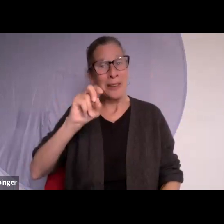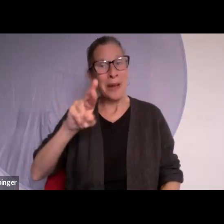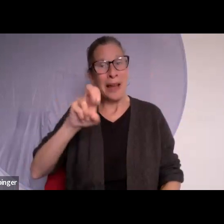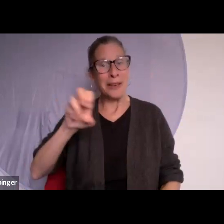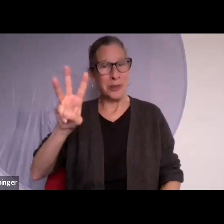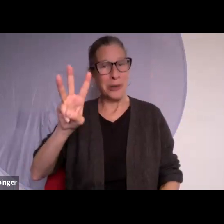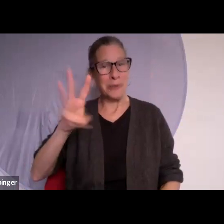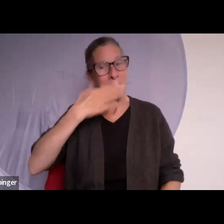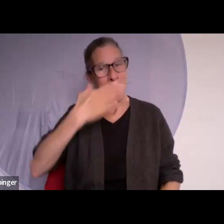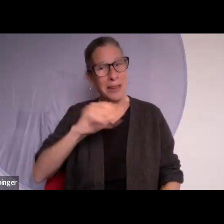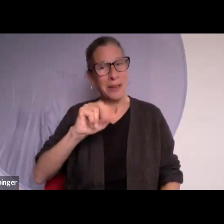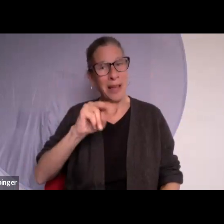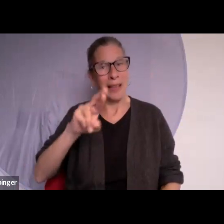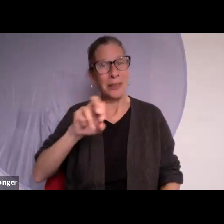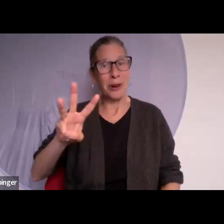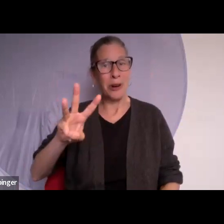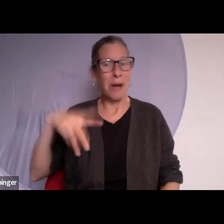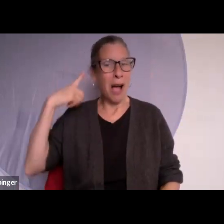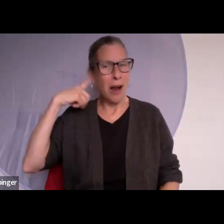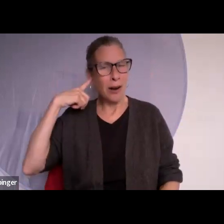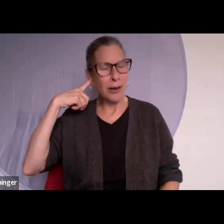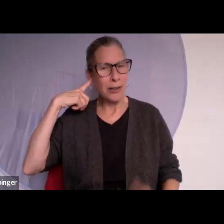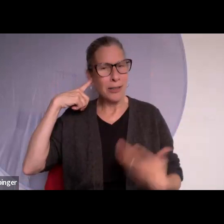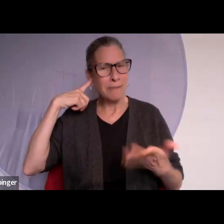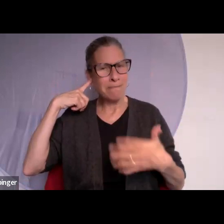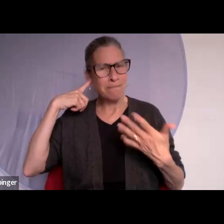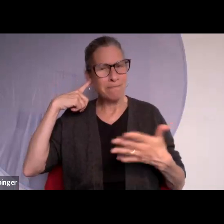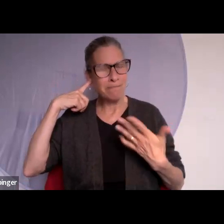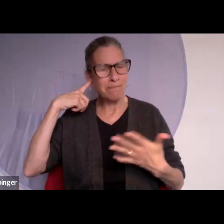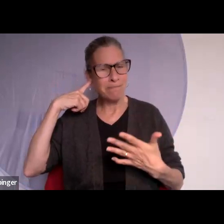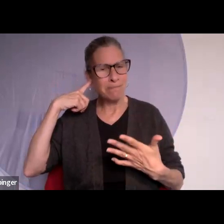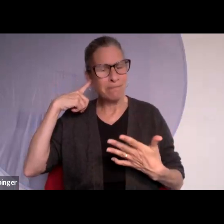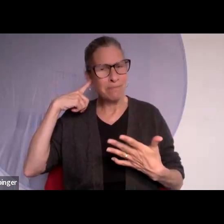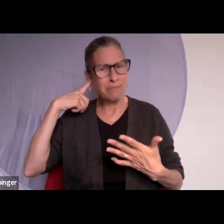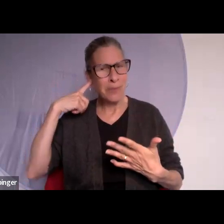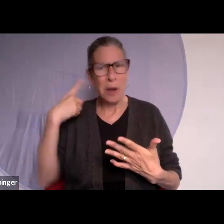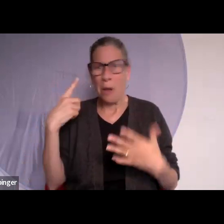I think I heard something from someone.